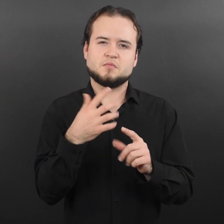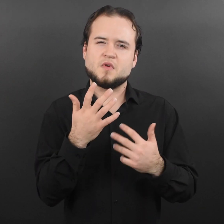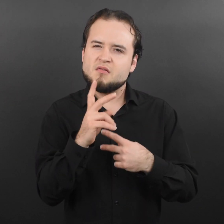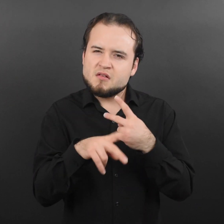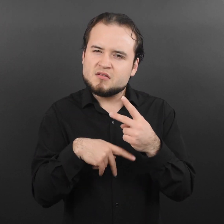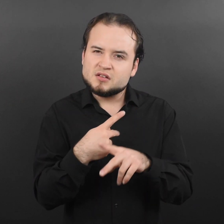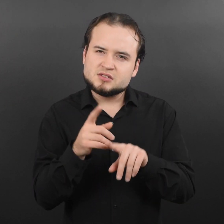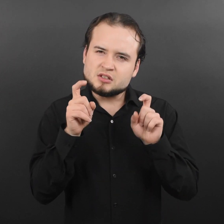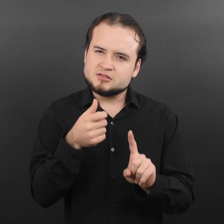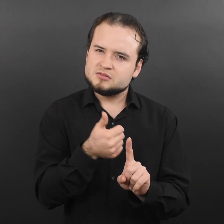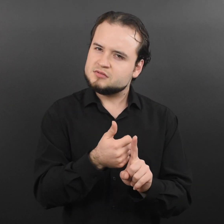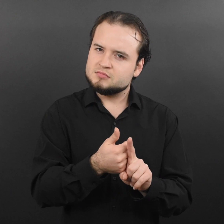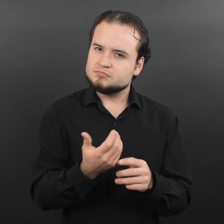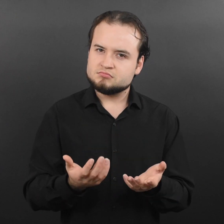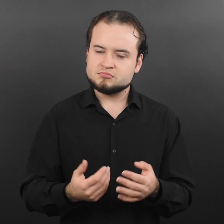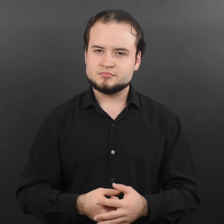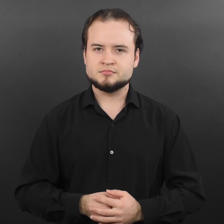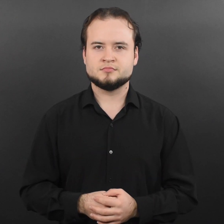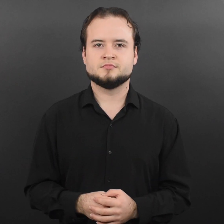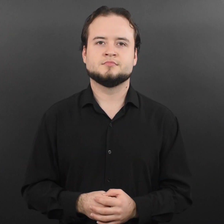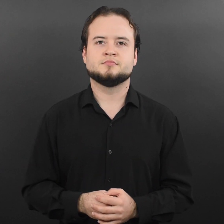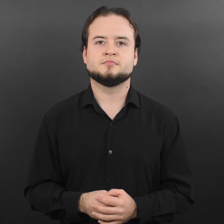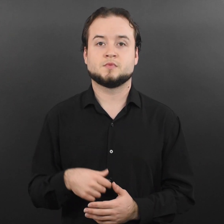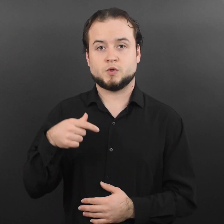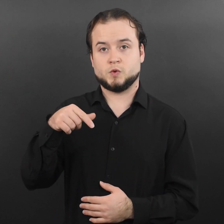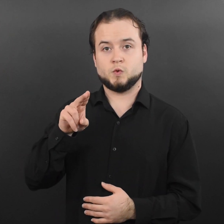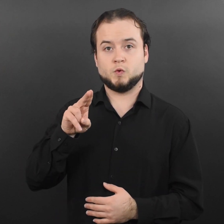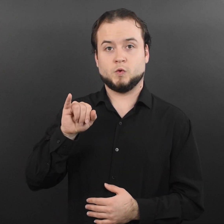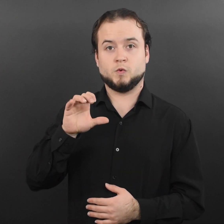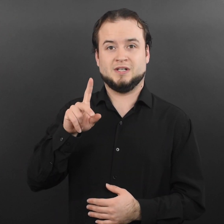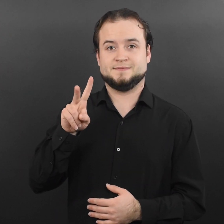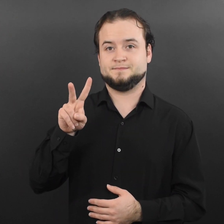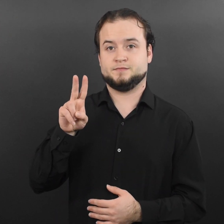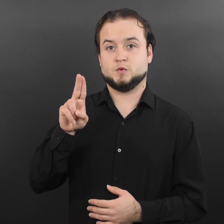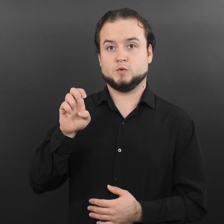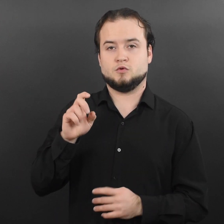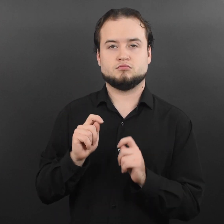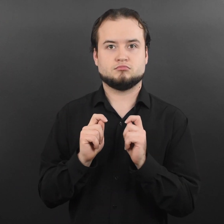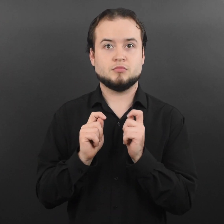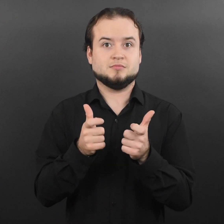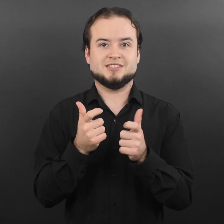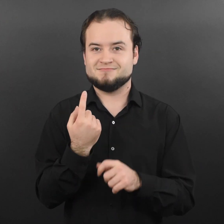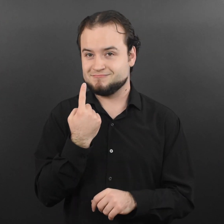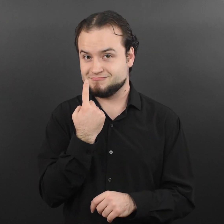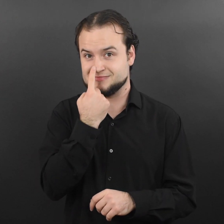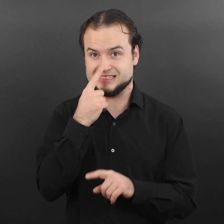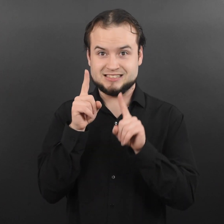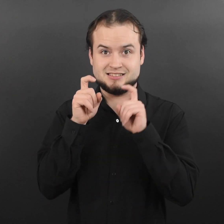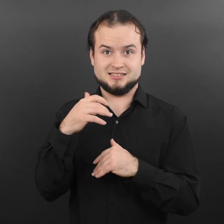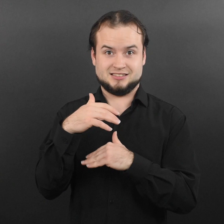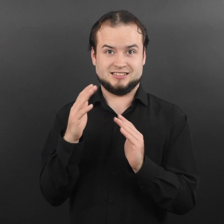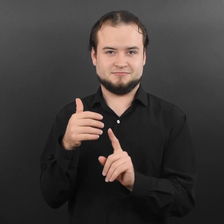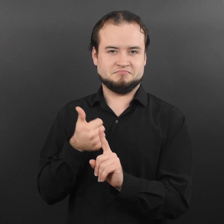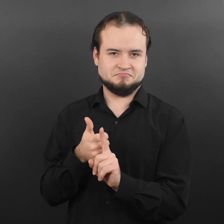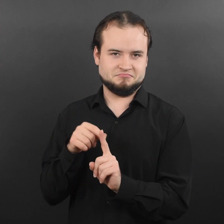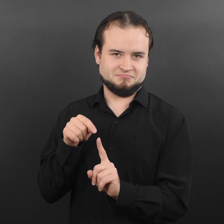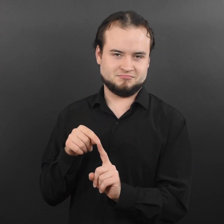Each test kit contains two tests which should be taken by the same person over two to three days.